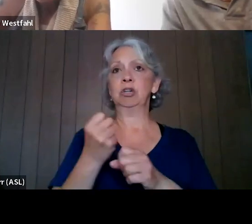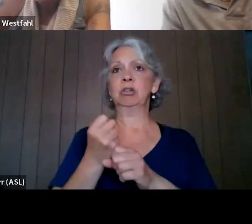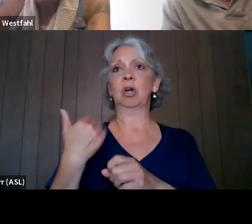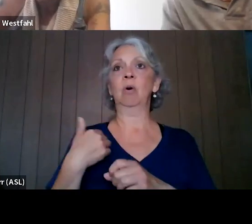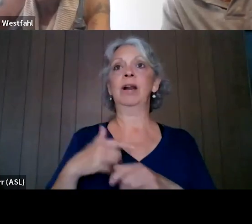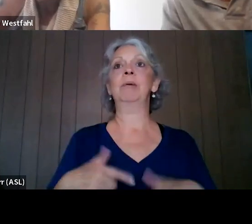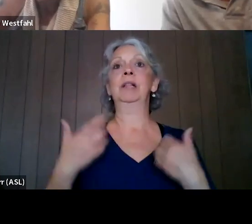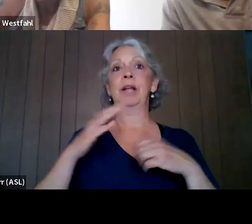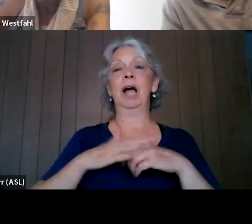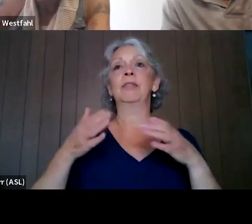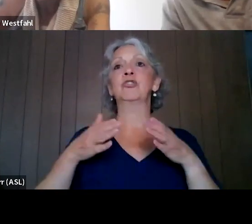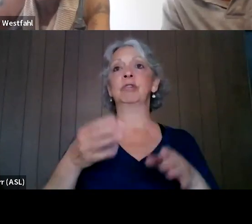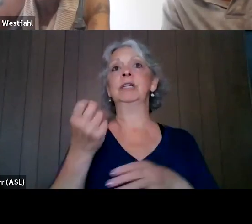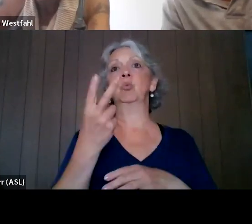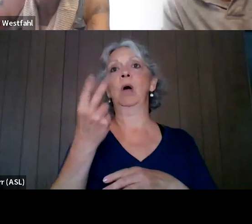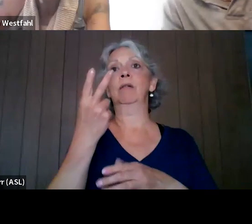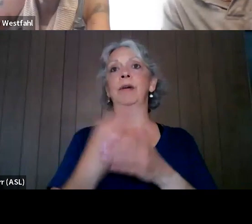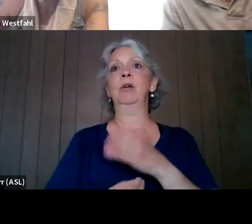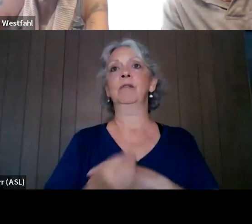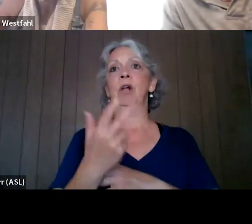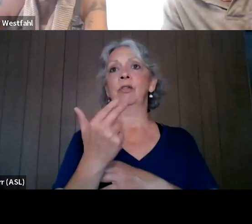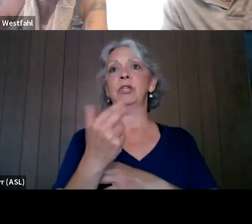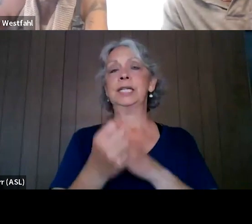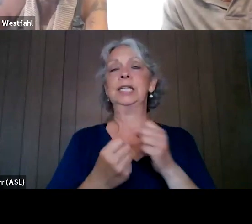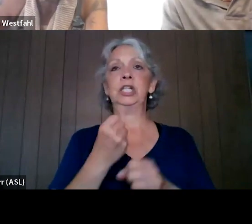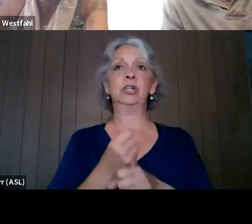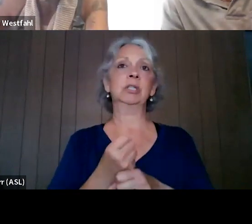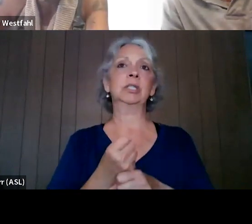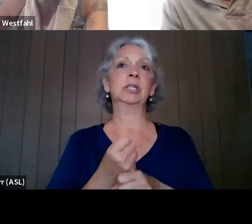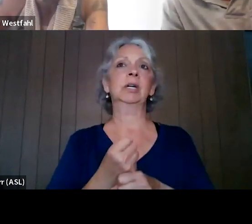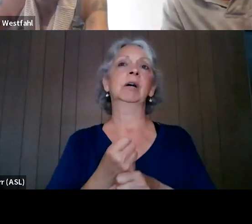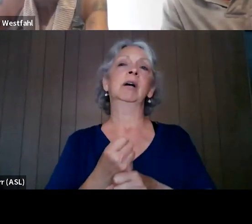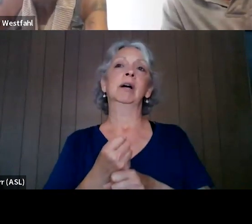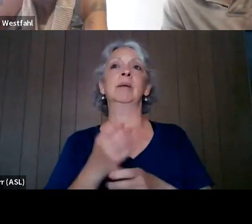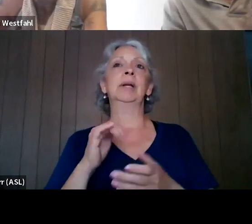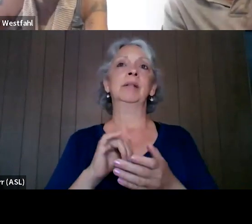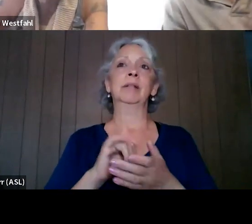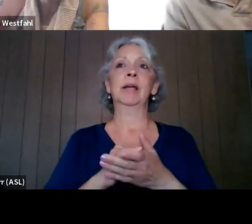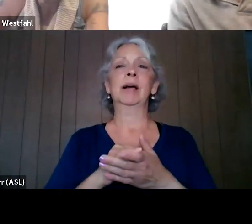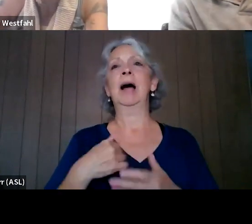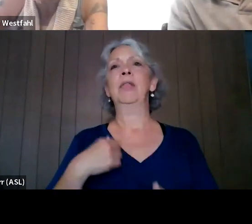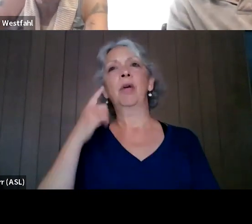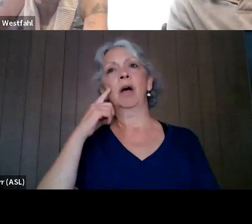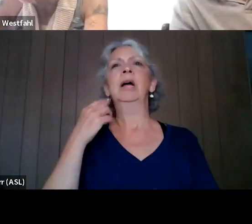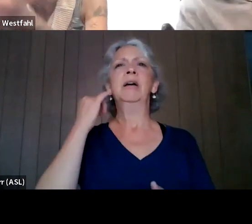And all your nevers become true. That was my never, if I ever got to that point,